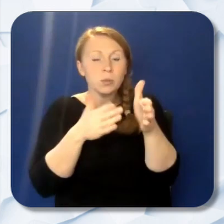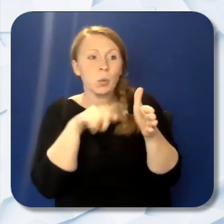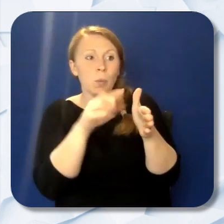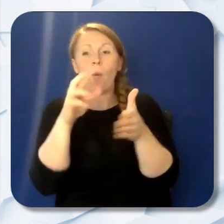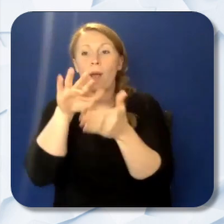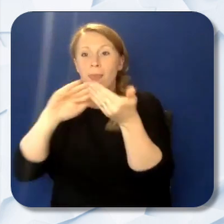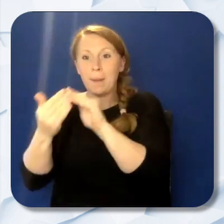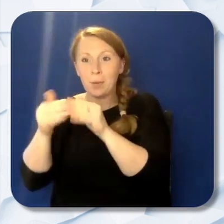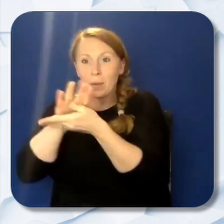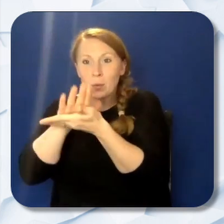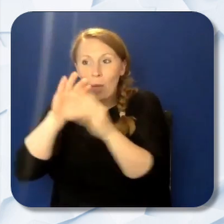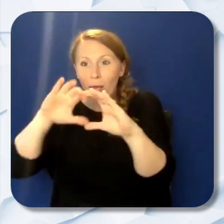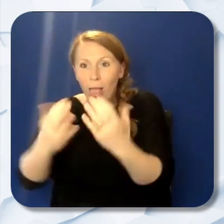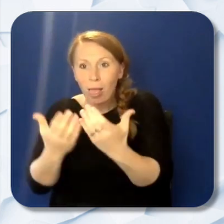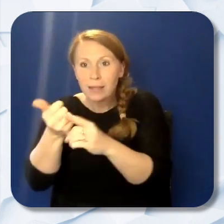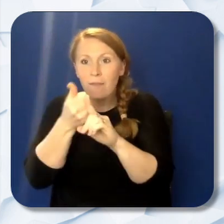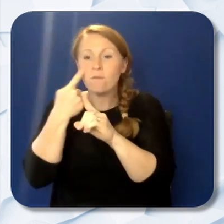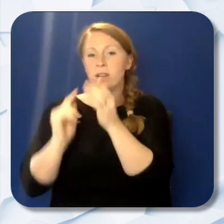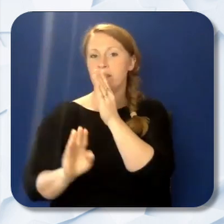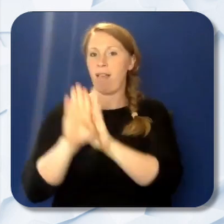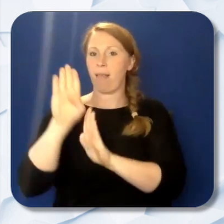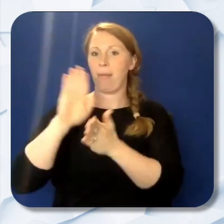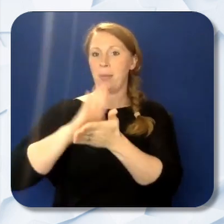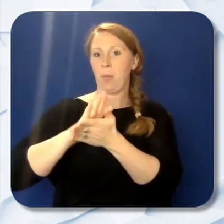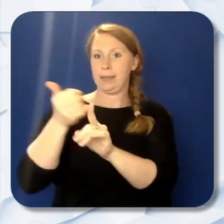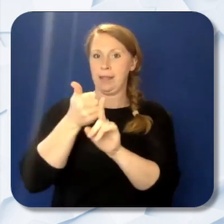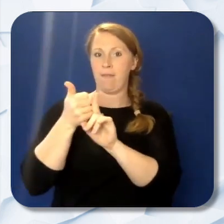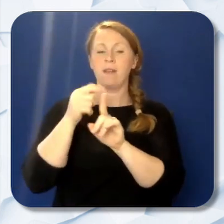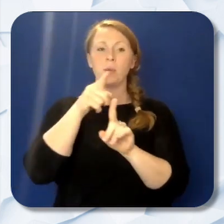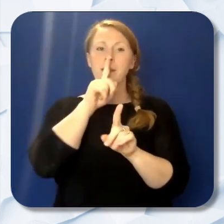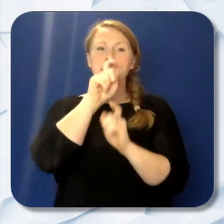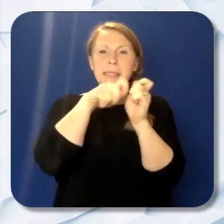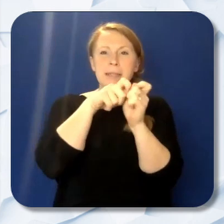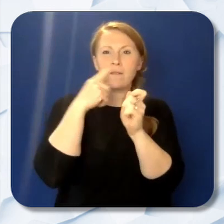that skilled development piece. So there These are all great specific. So, we have them from,